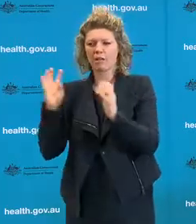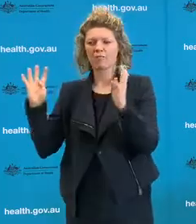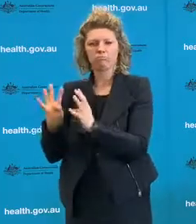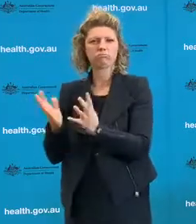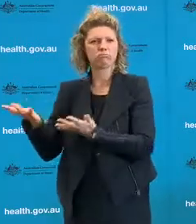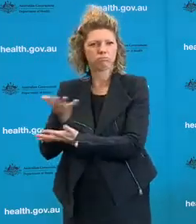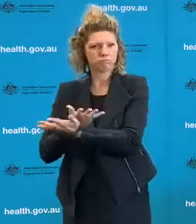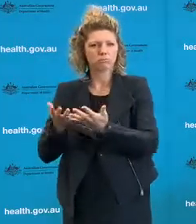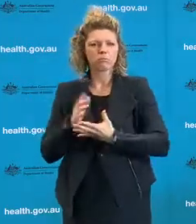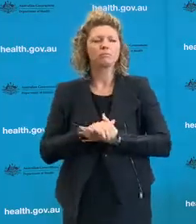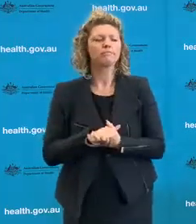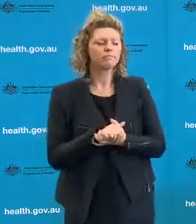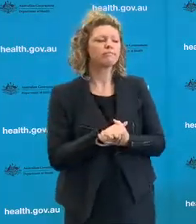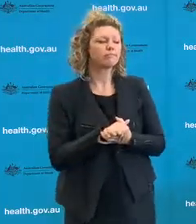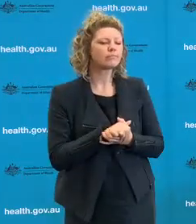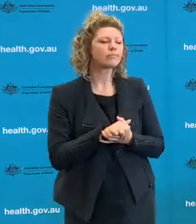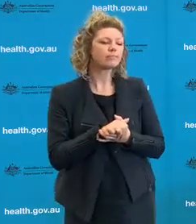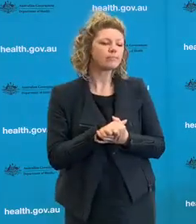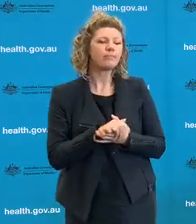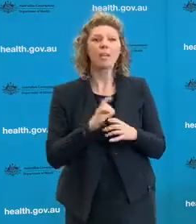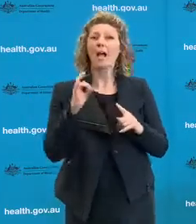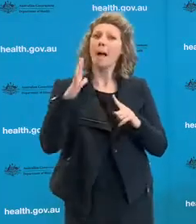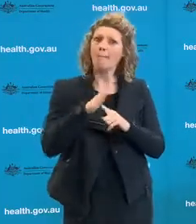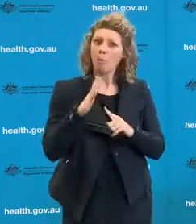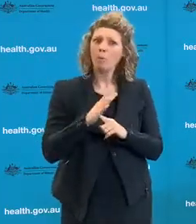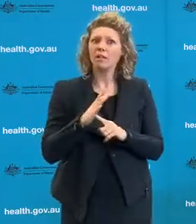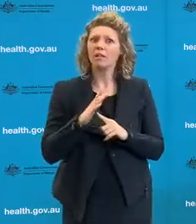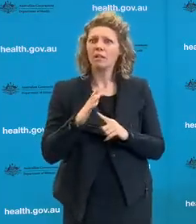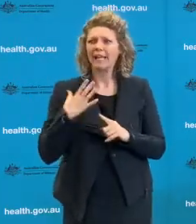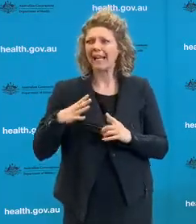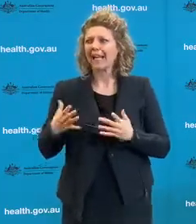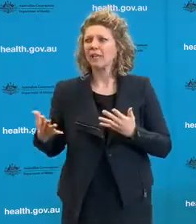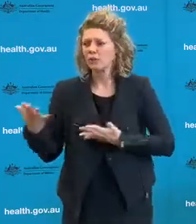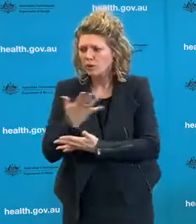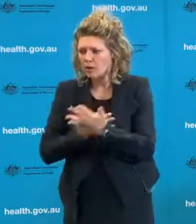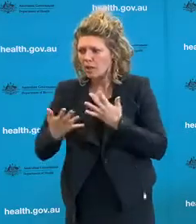The importance of having that discussion though is absolutely clear: